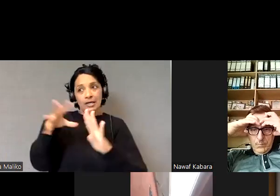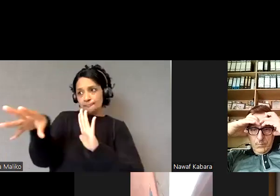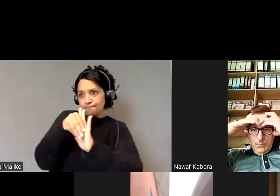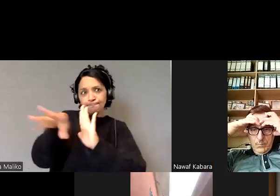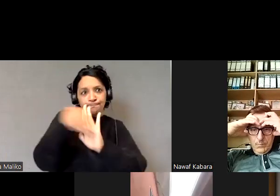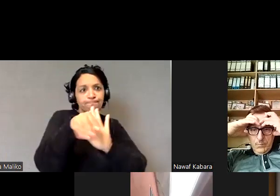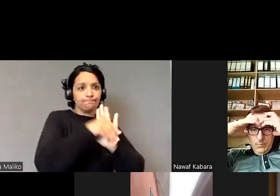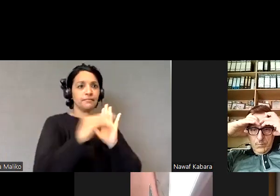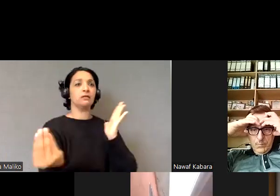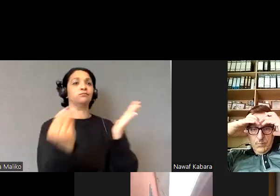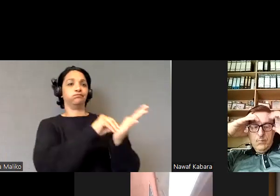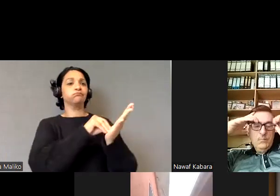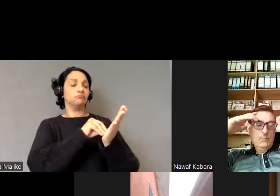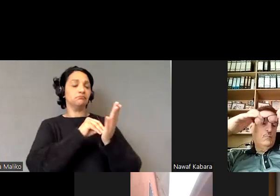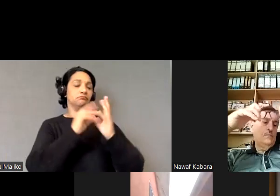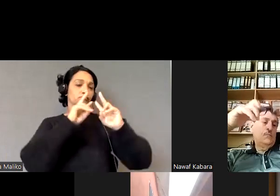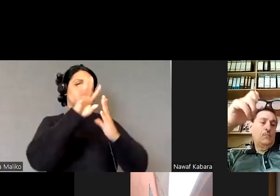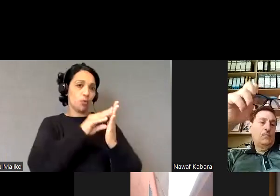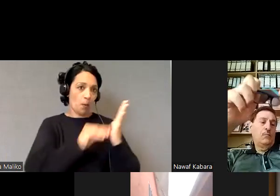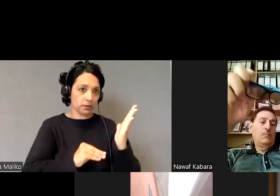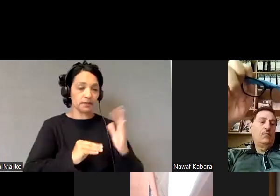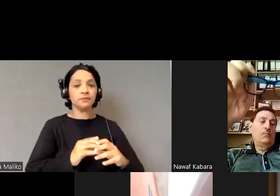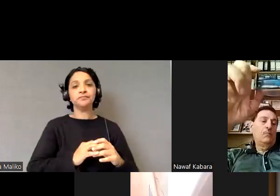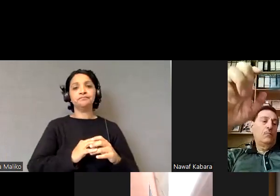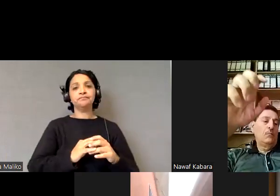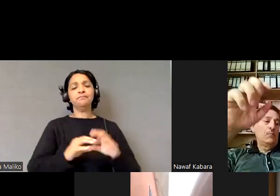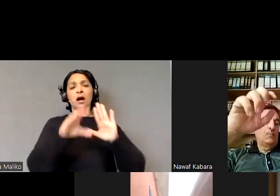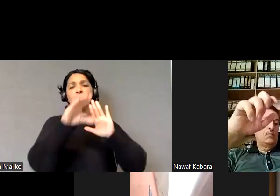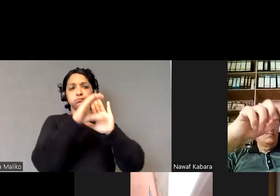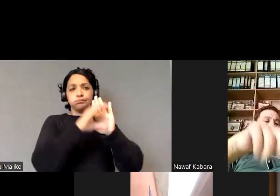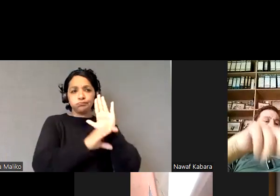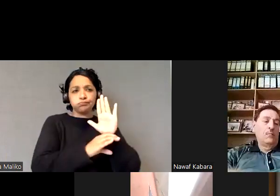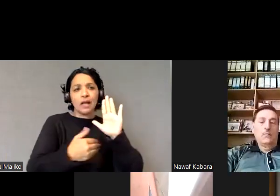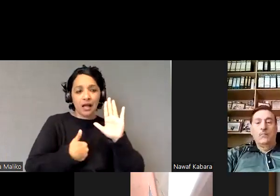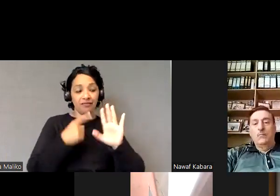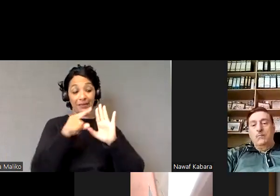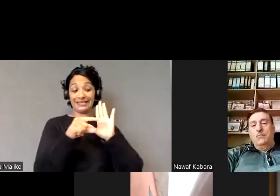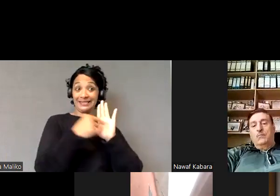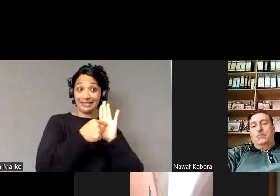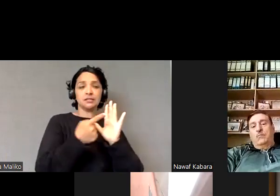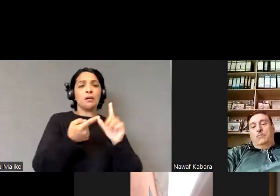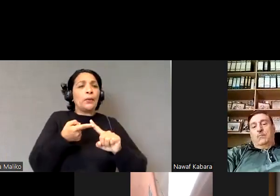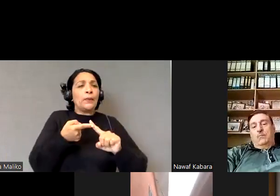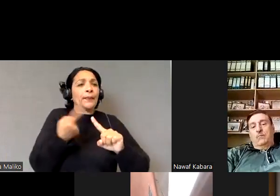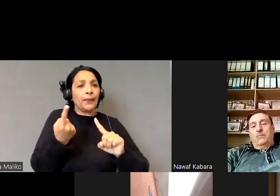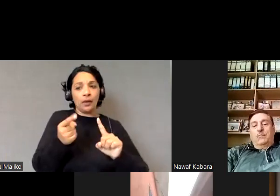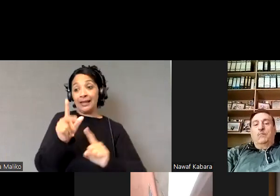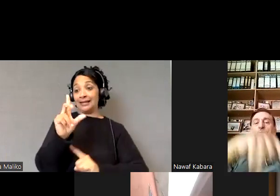but one part of it is the extent of consultation with organisations of persons with disabilities